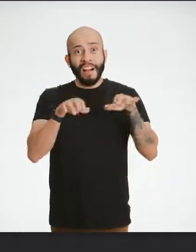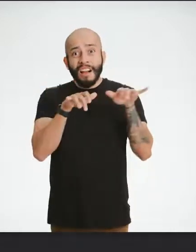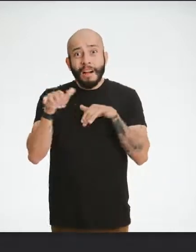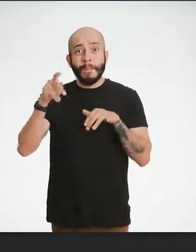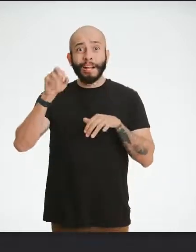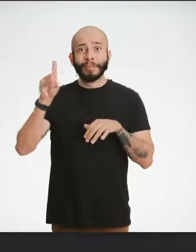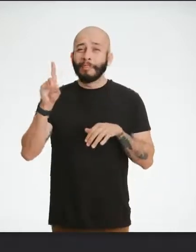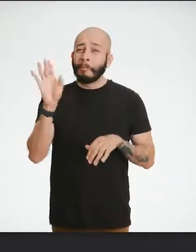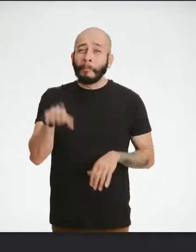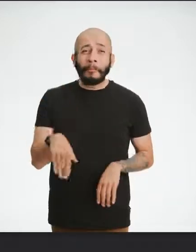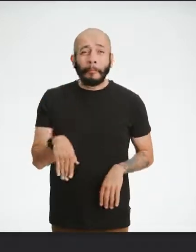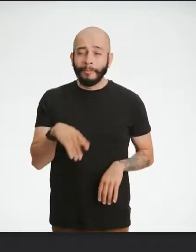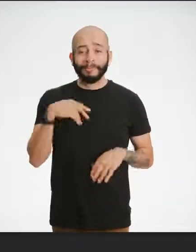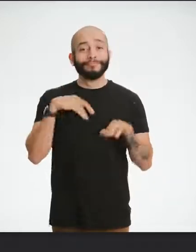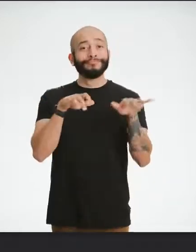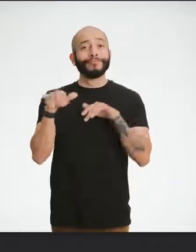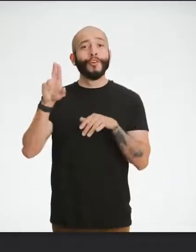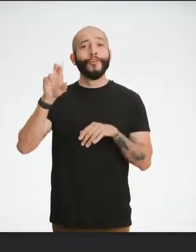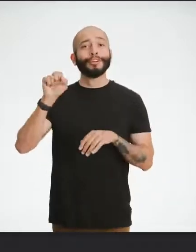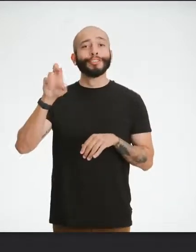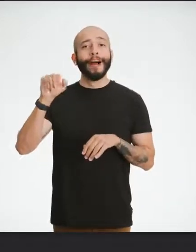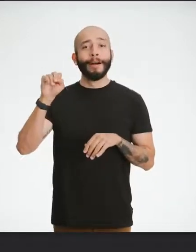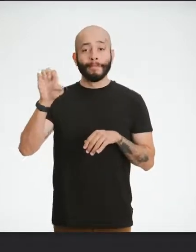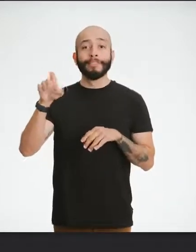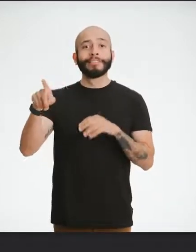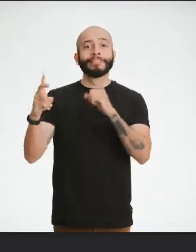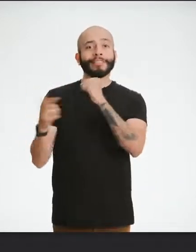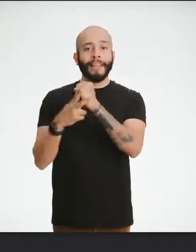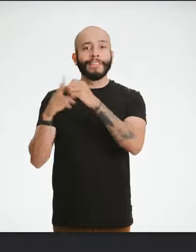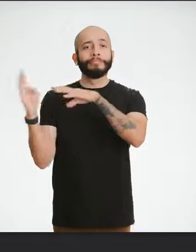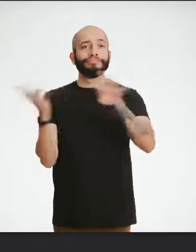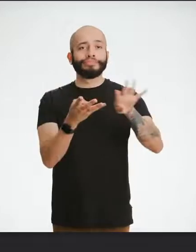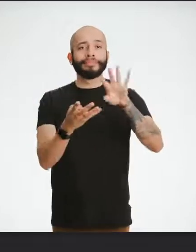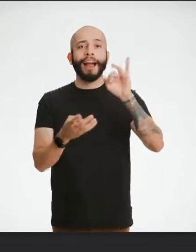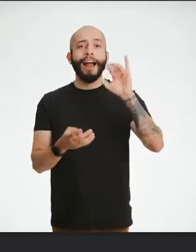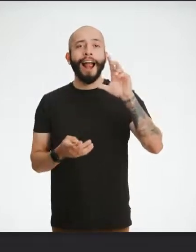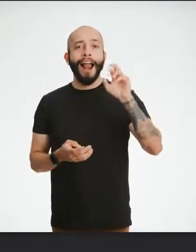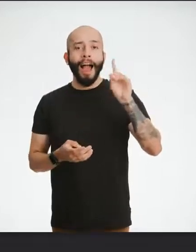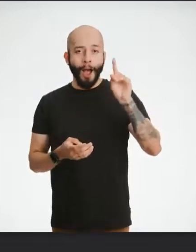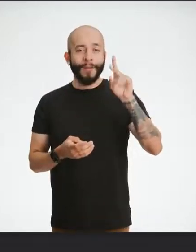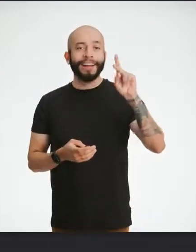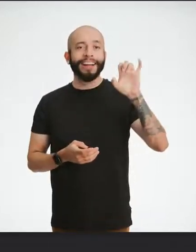I'll type a user name and save the passkey to my iCloud Keychain.